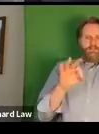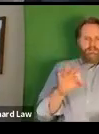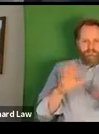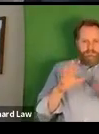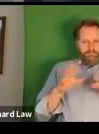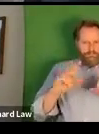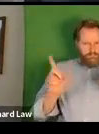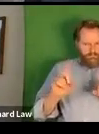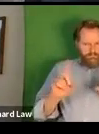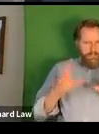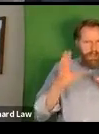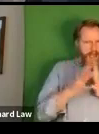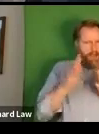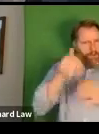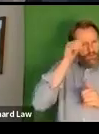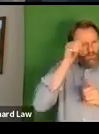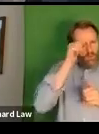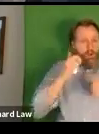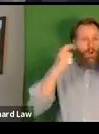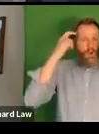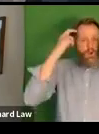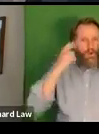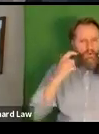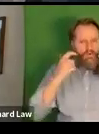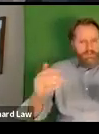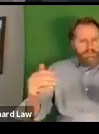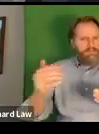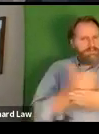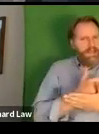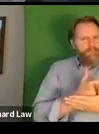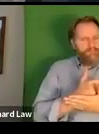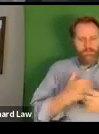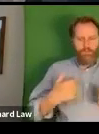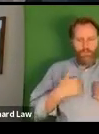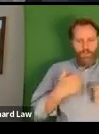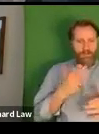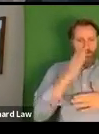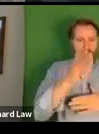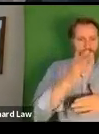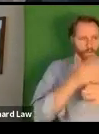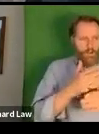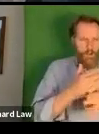for CPS employees expected to attend the workplace